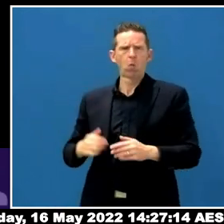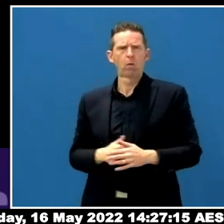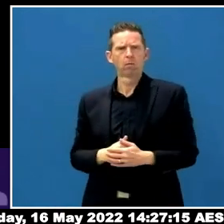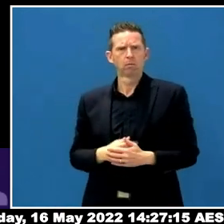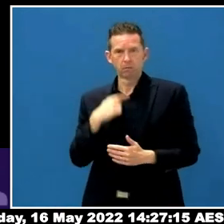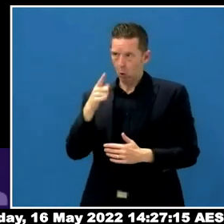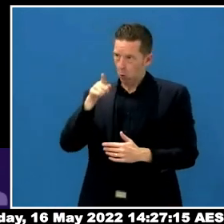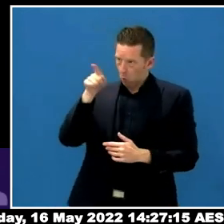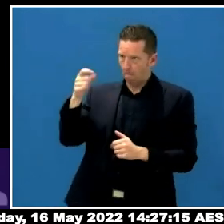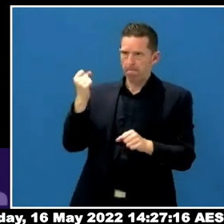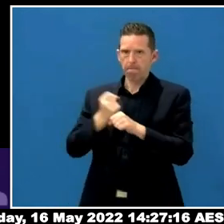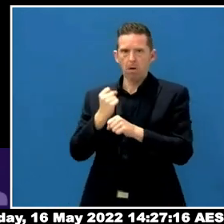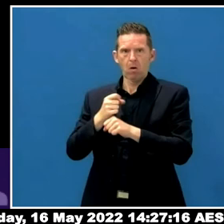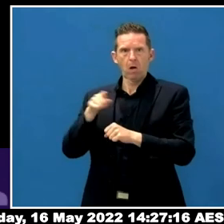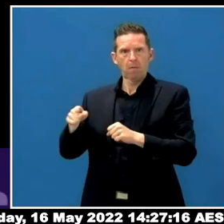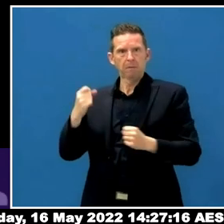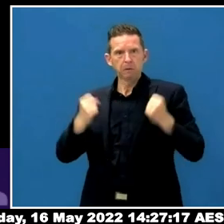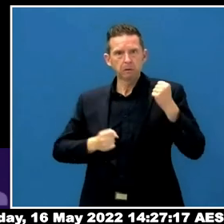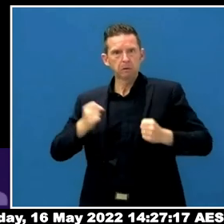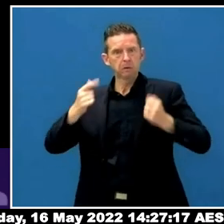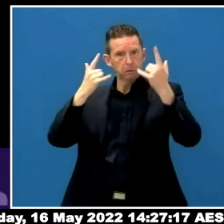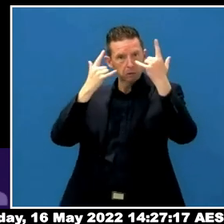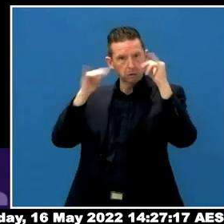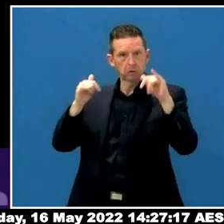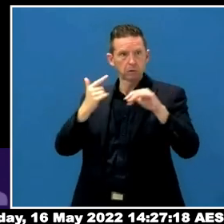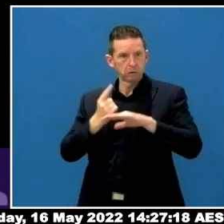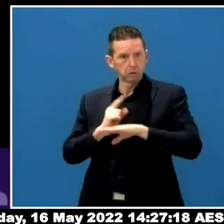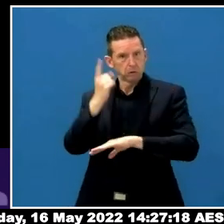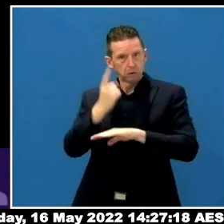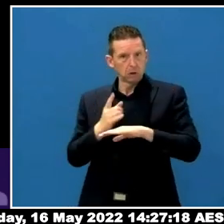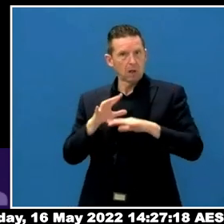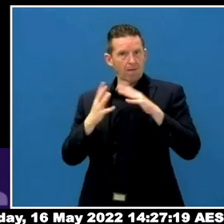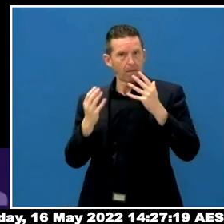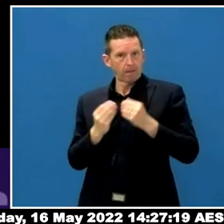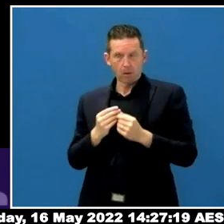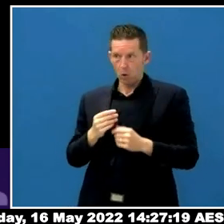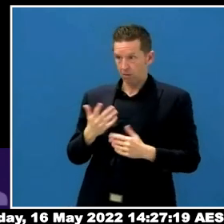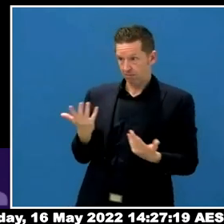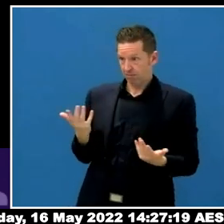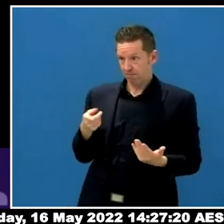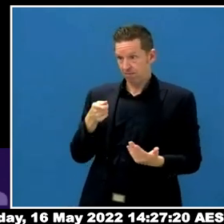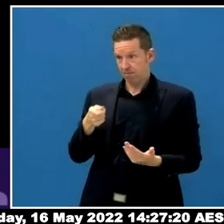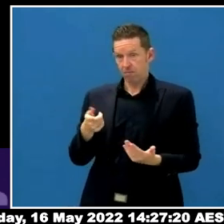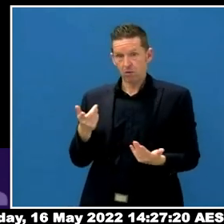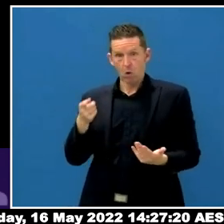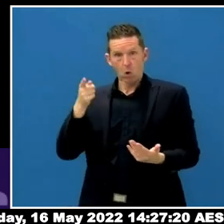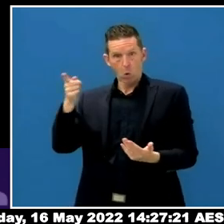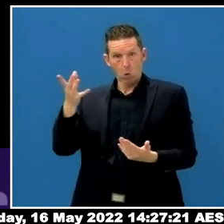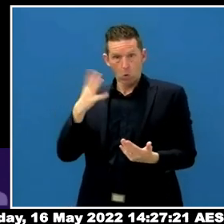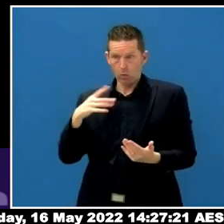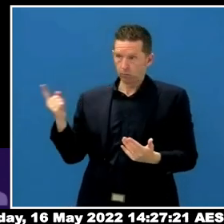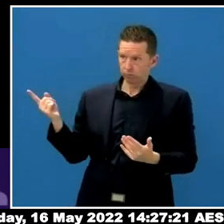I have been asking for behaviour support to come on board and you're not providing it, so